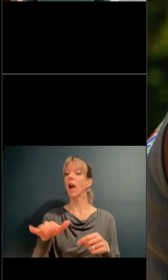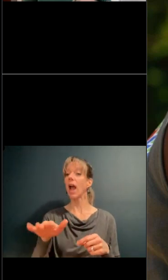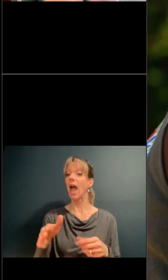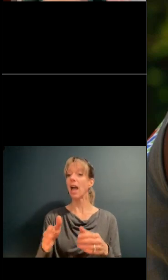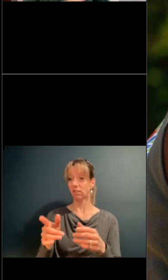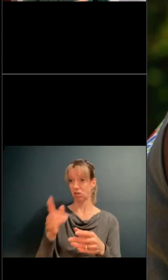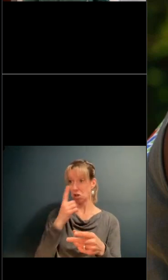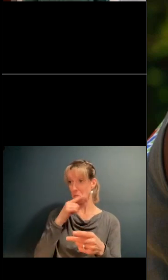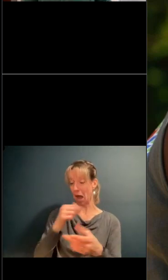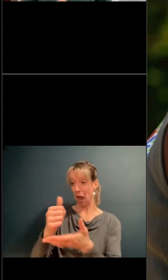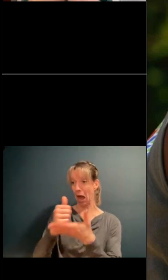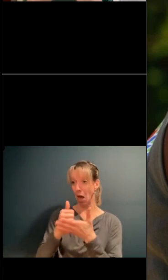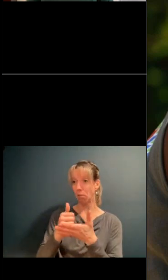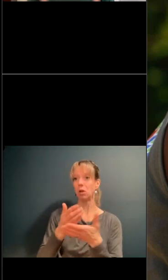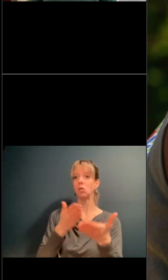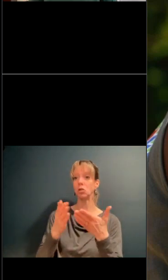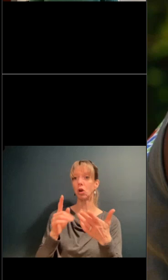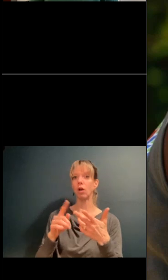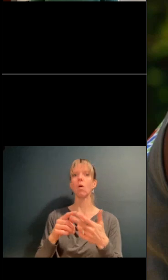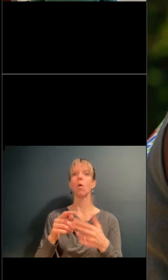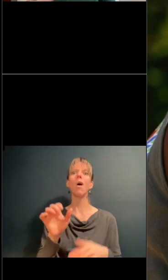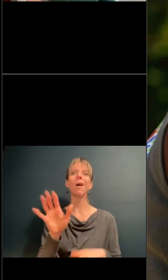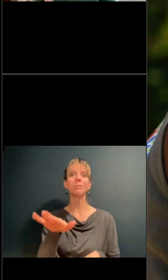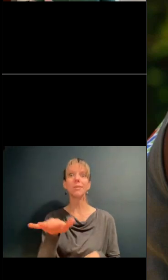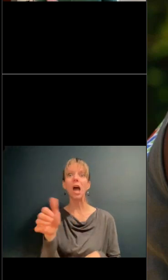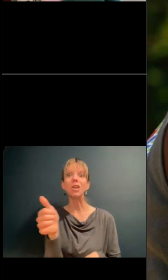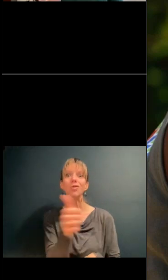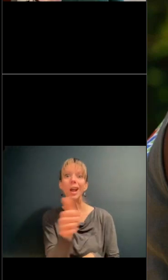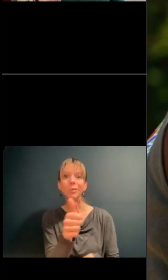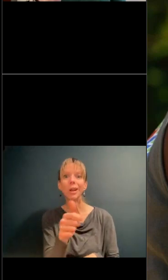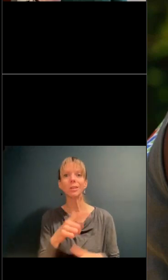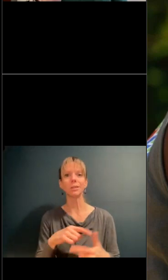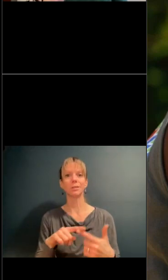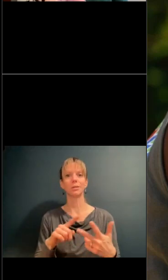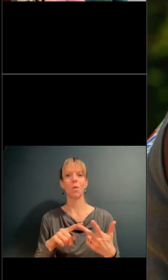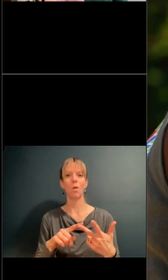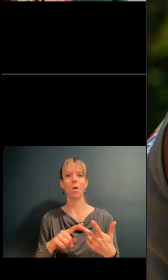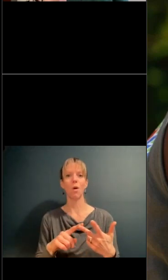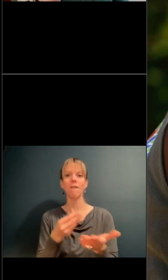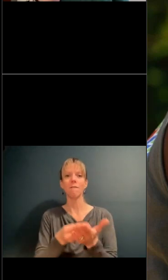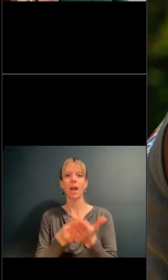Maybe transportation or financial assistance, and other supports will need to be much more